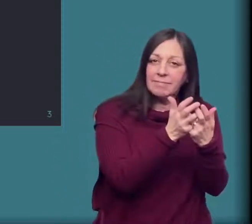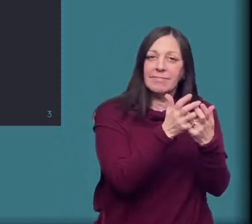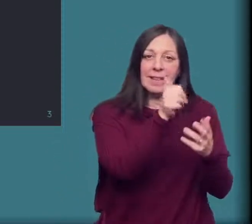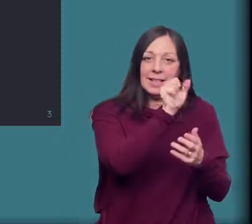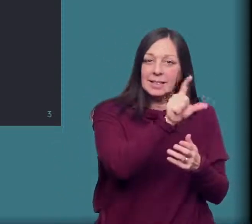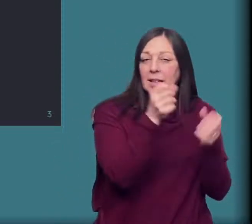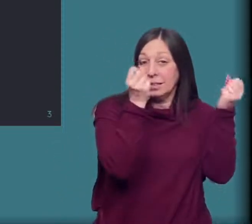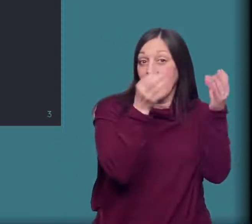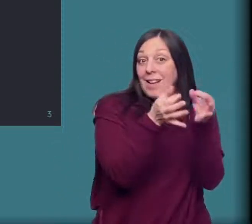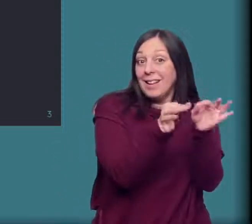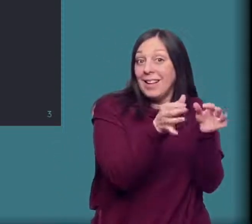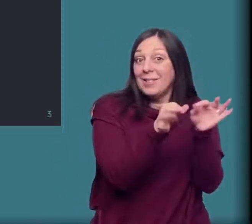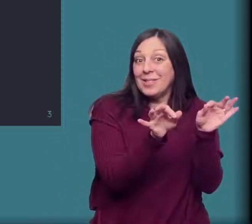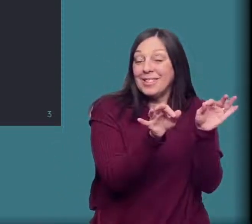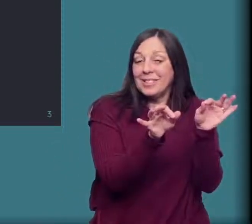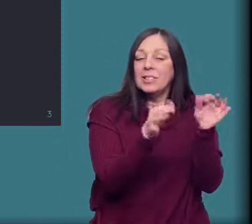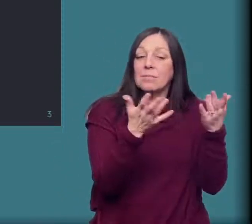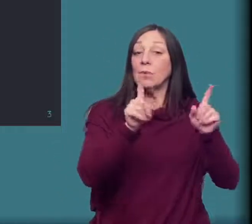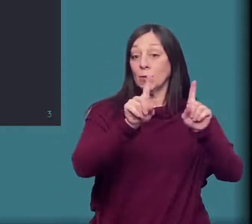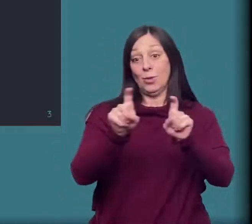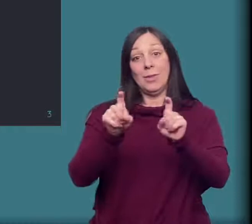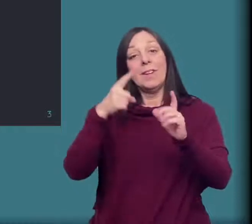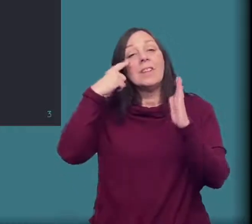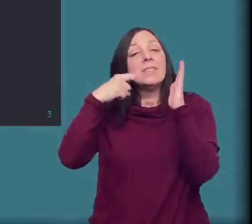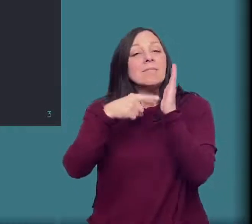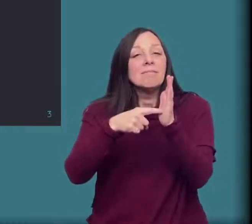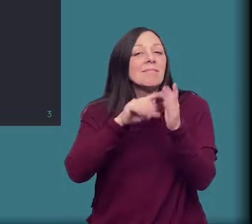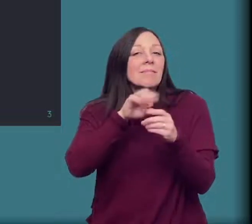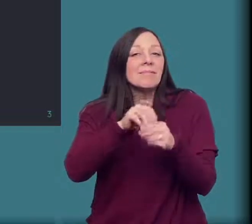surveys with common question types such as multiple choice, Likert scale, and multi select,